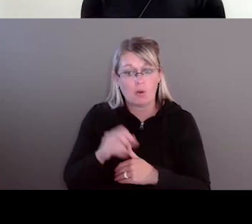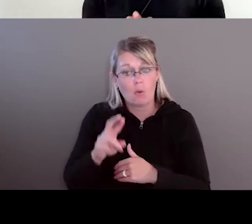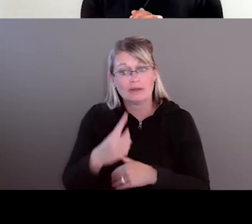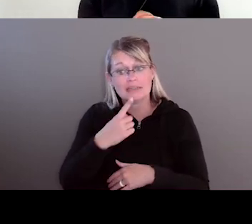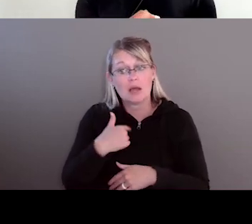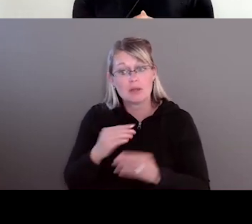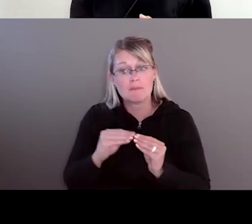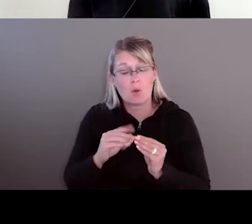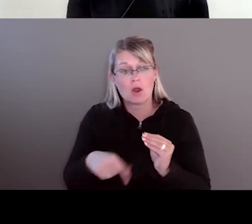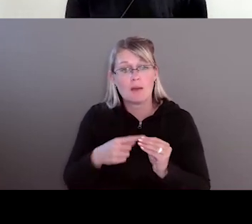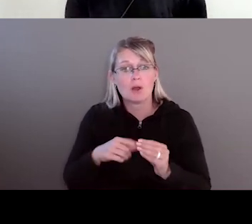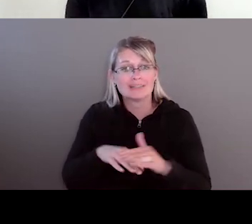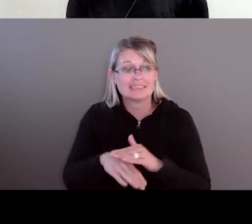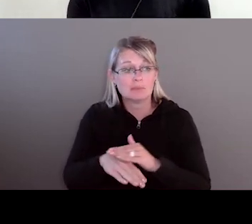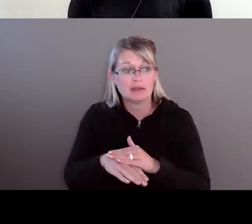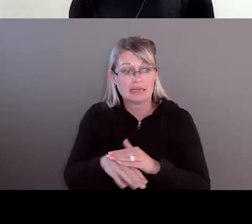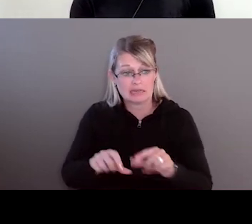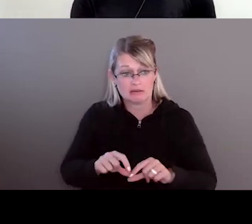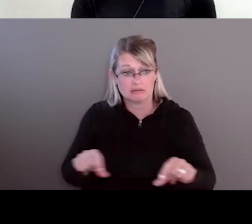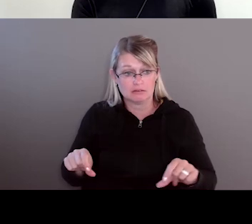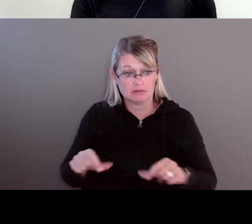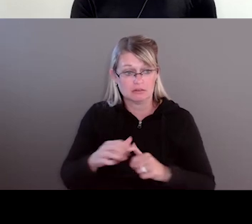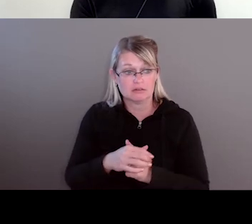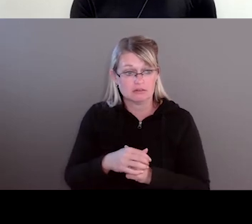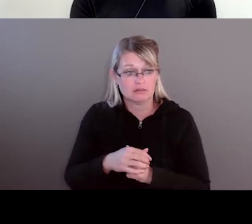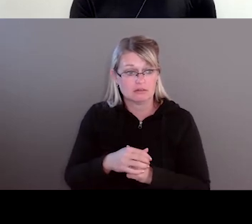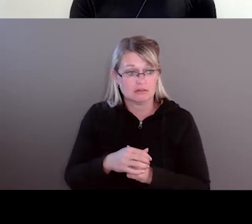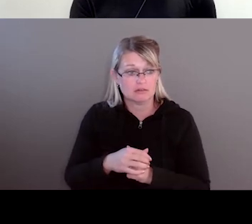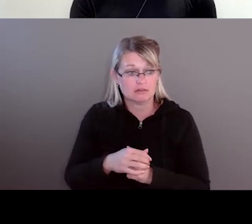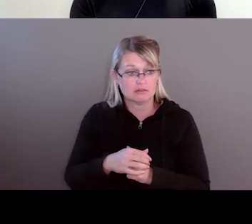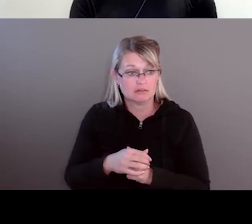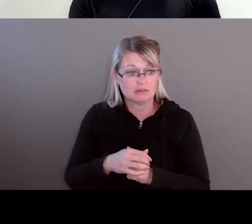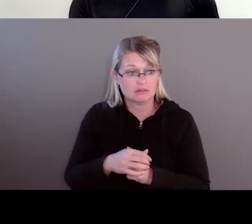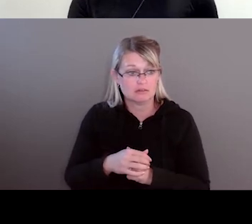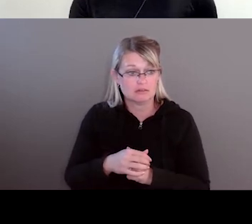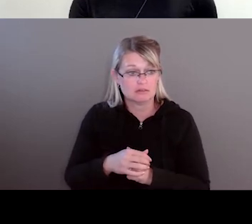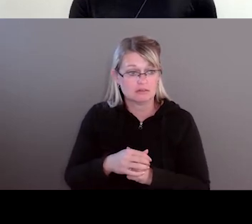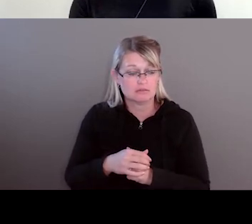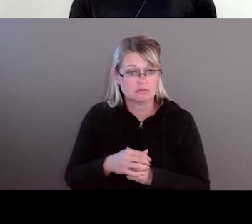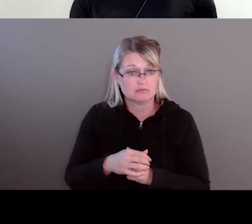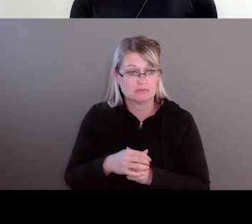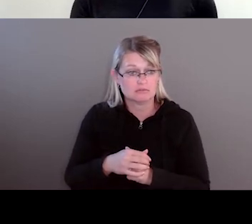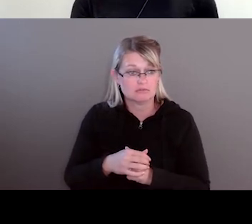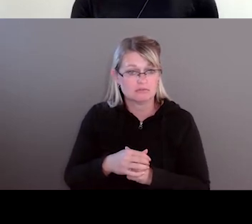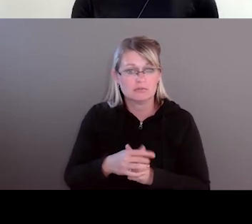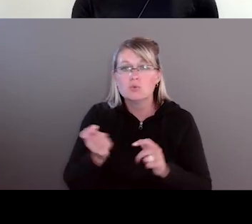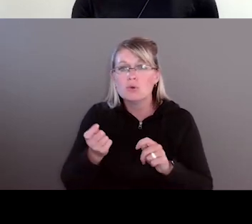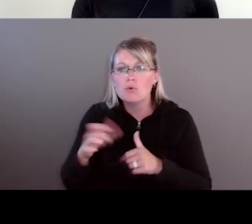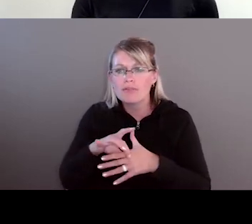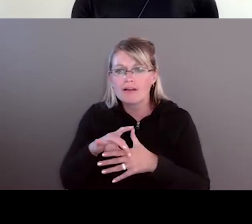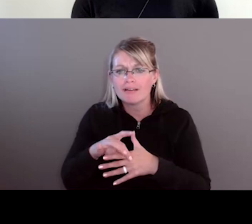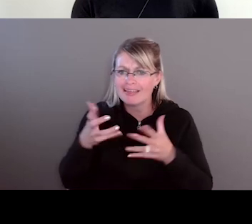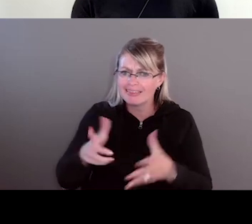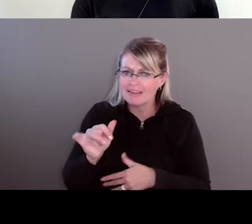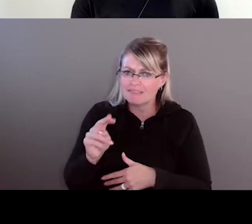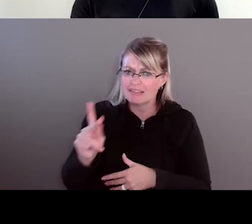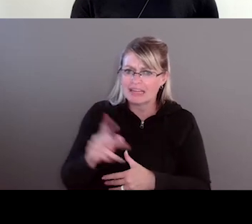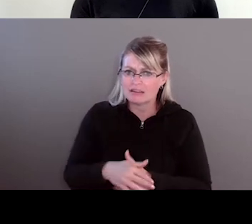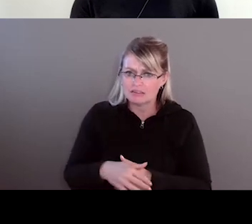about accessibility, the bottom one. Remove the content and just read the link -- then read it